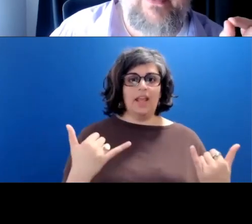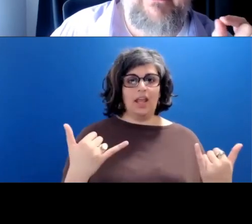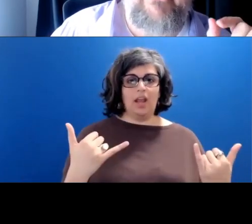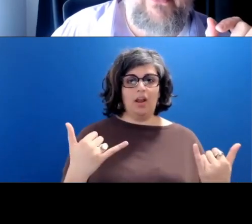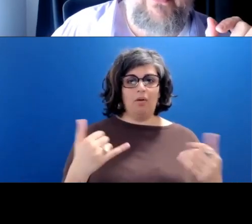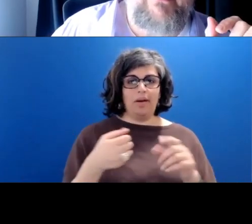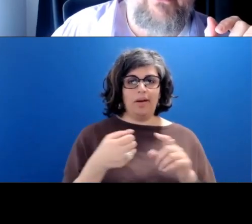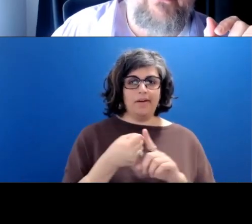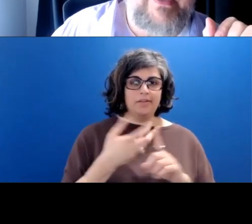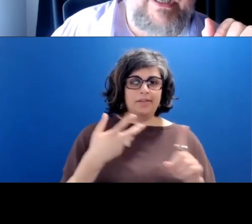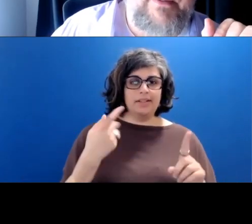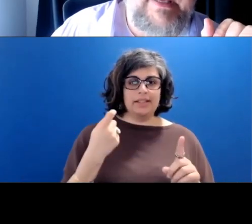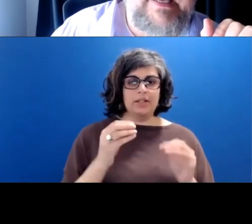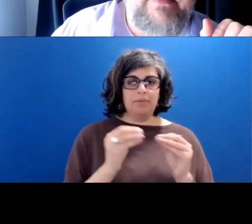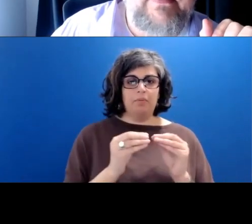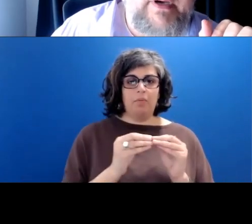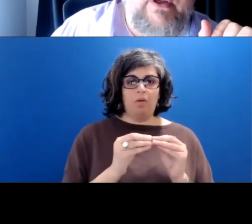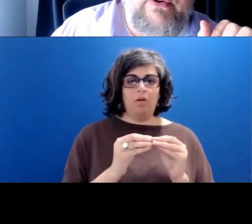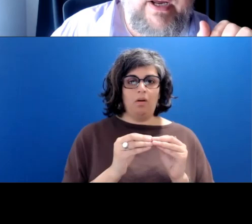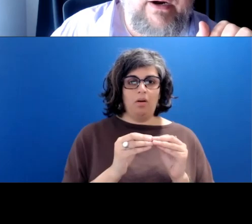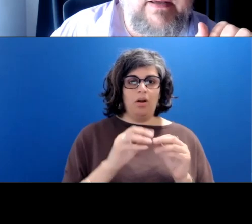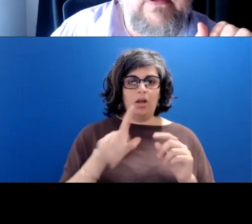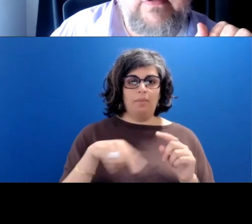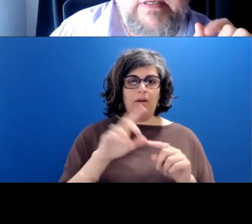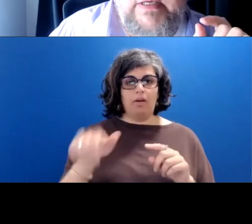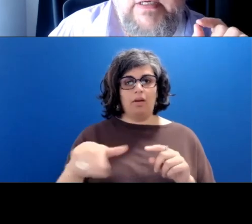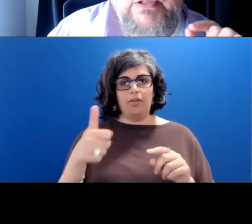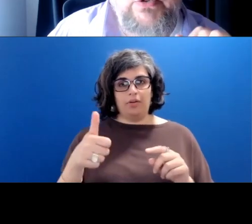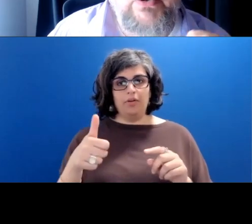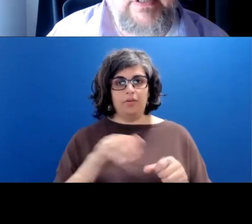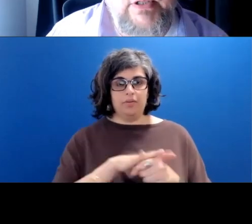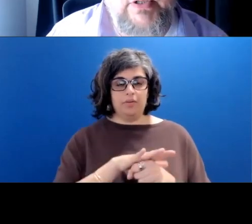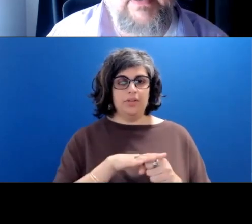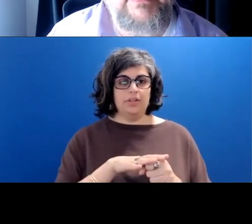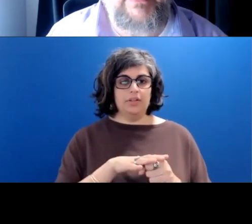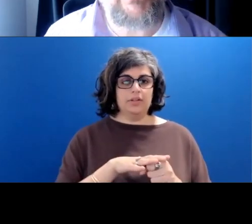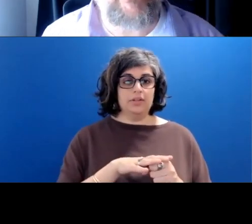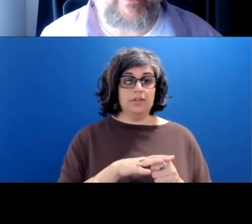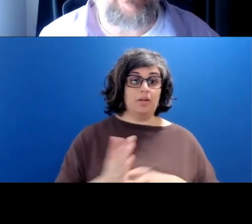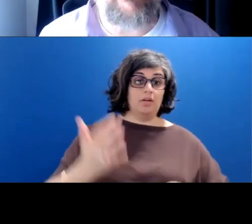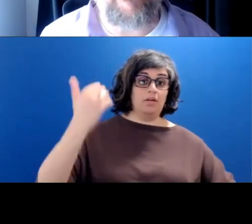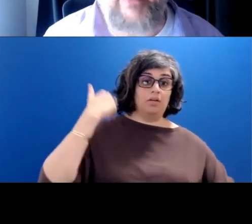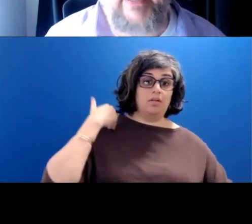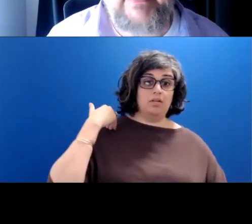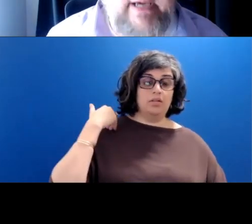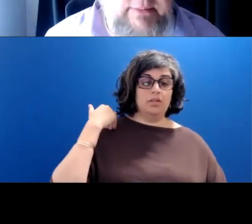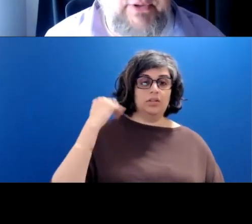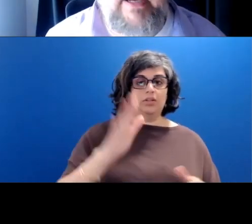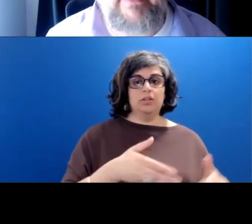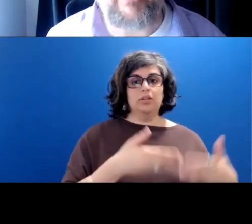before we move into some other areas. So traditionally, standards of care would provide a timeline